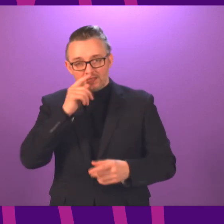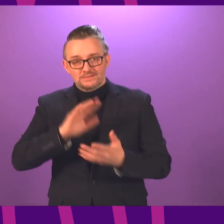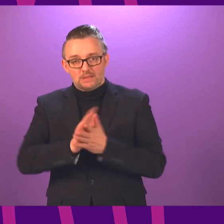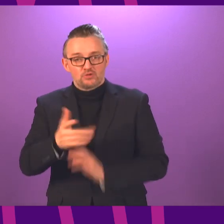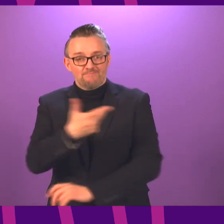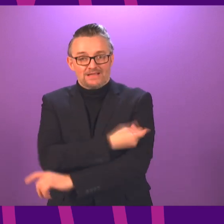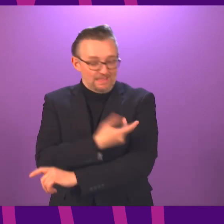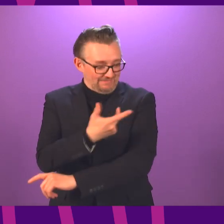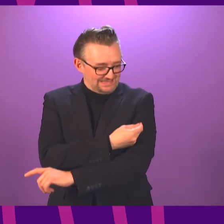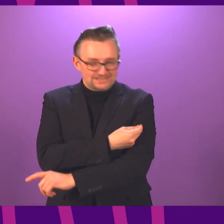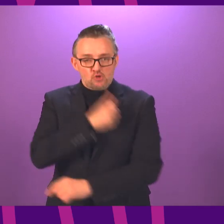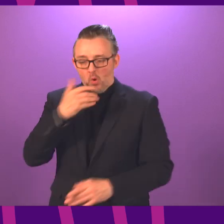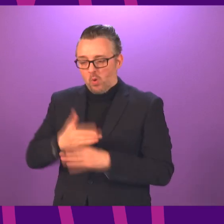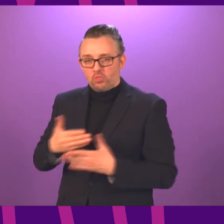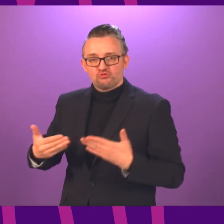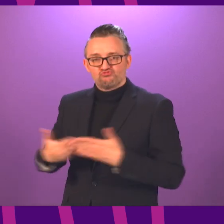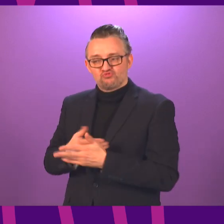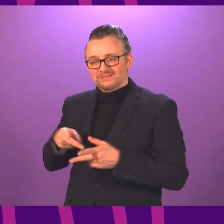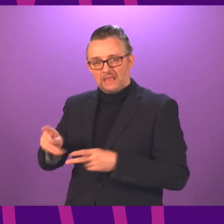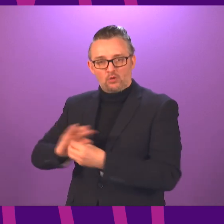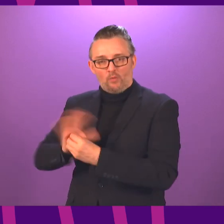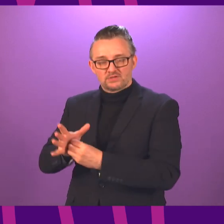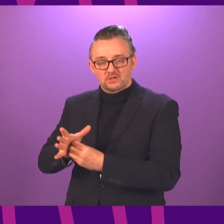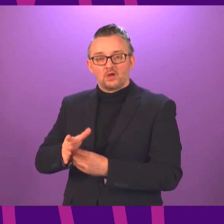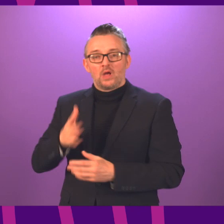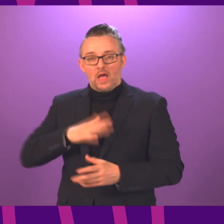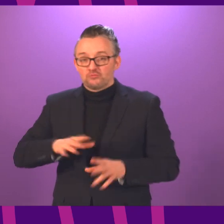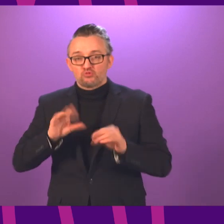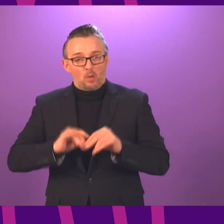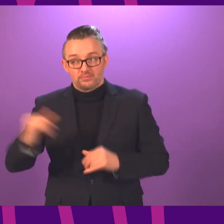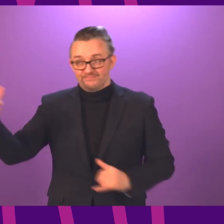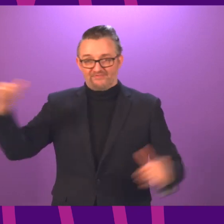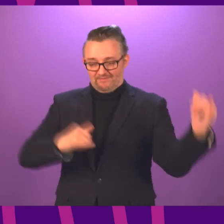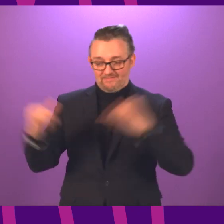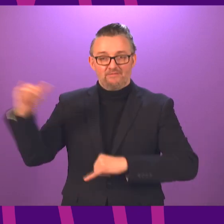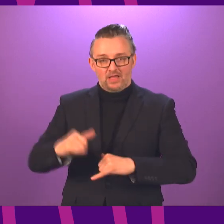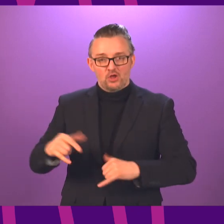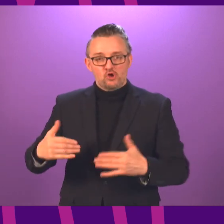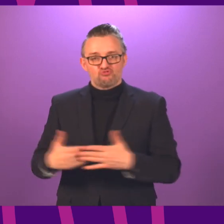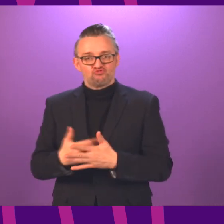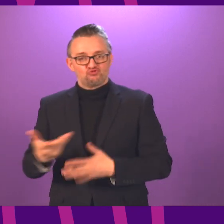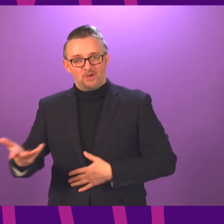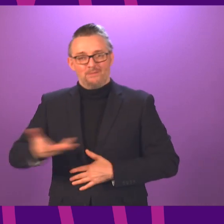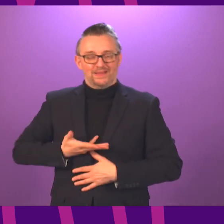which is why we have to be really careful to guard against the importation of new variants—hence the current need for travel restrictions.